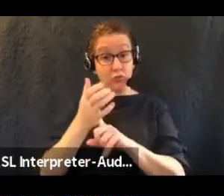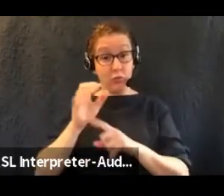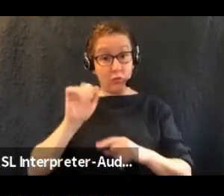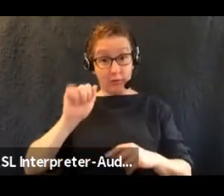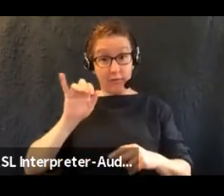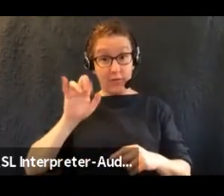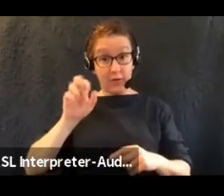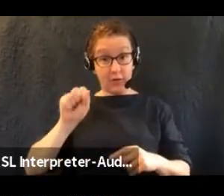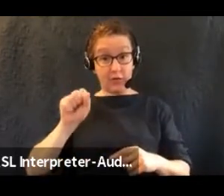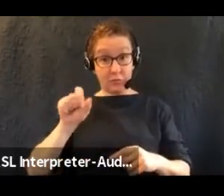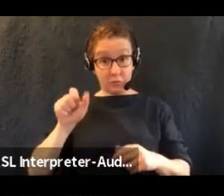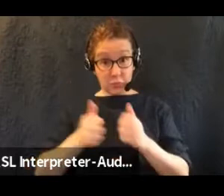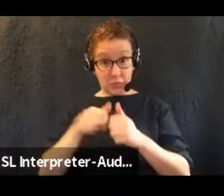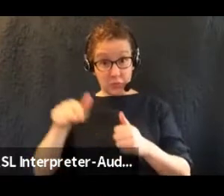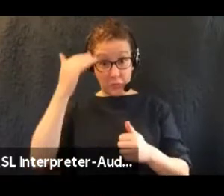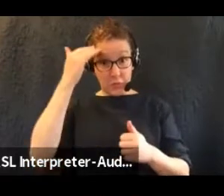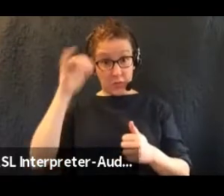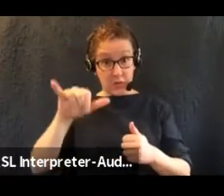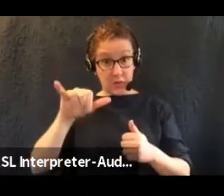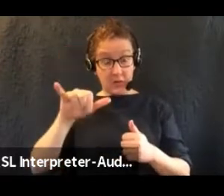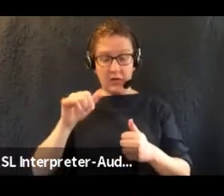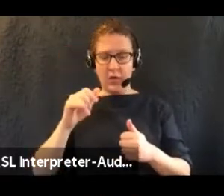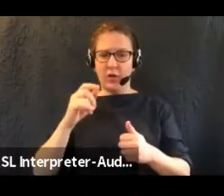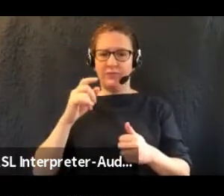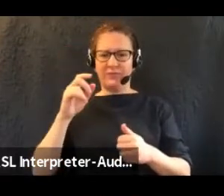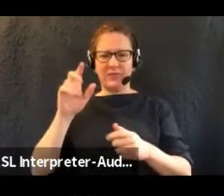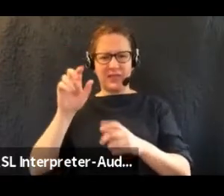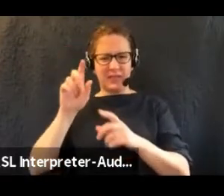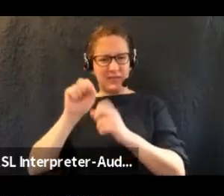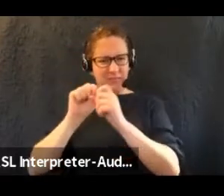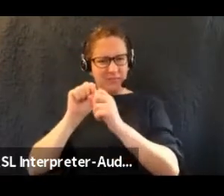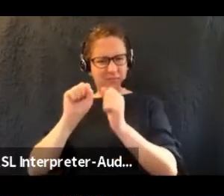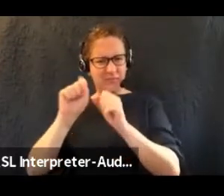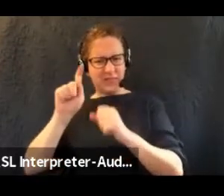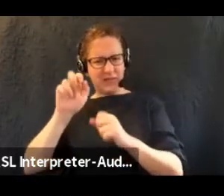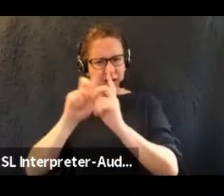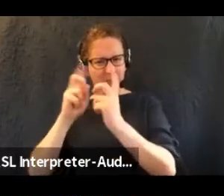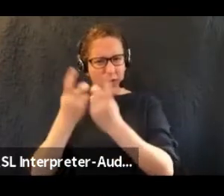We're sort of one stop shop for international exchange in the State Department.